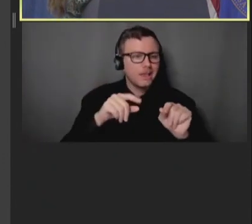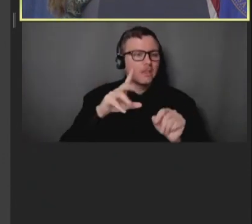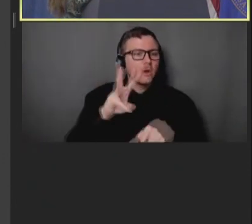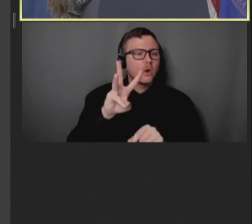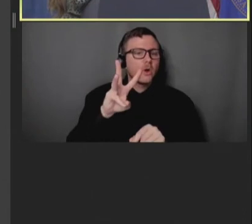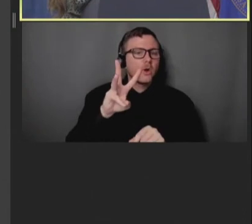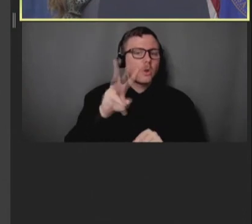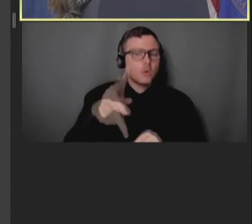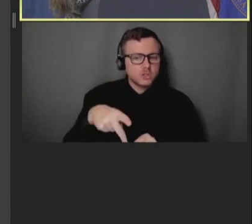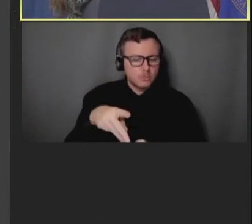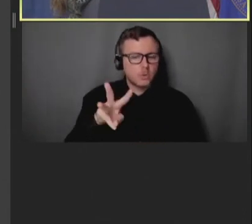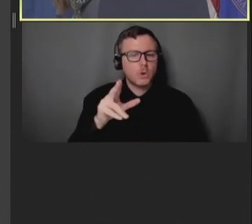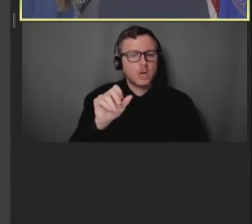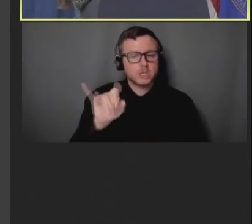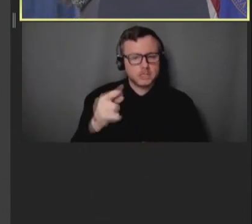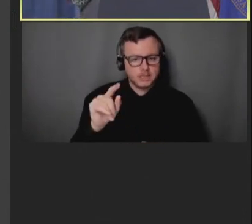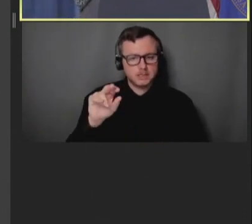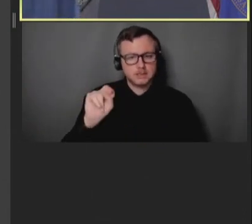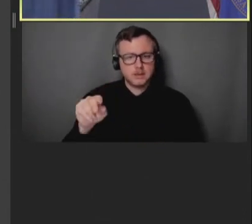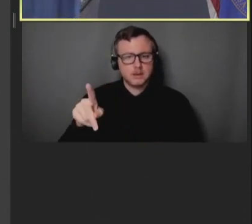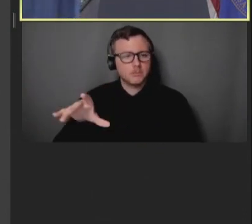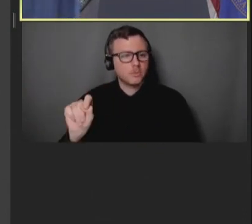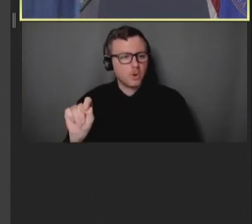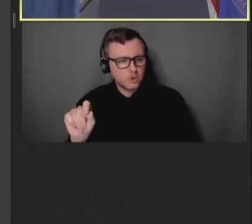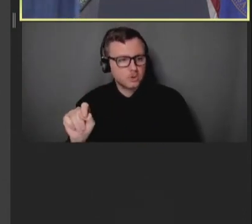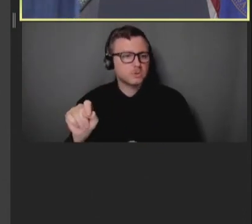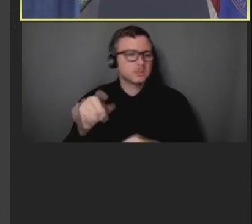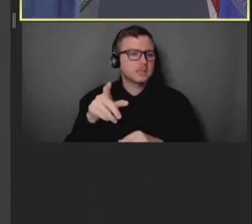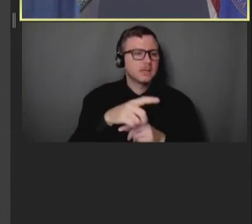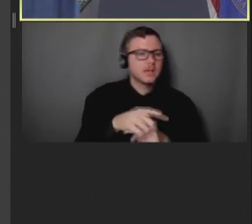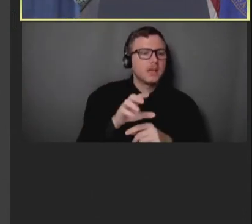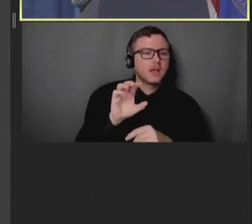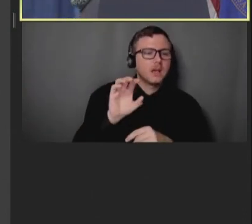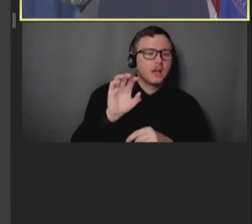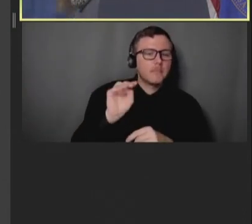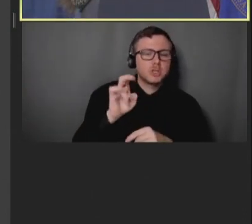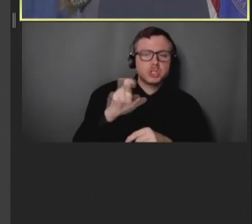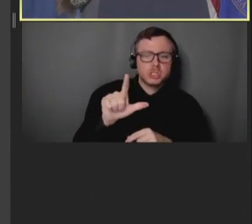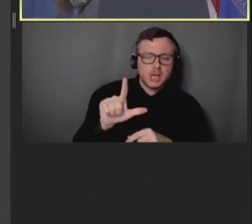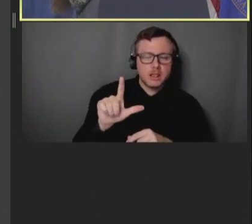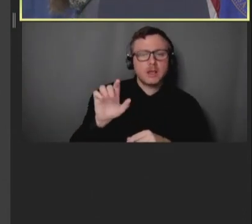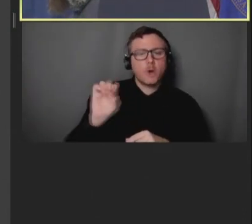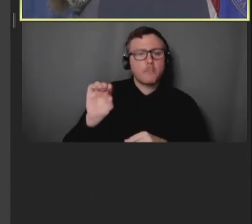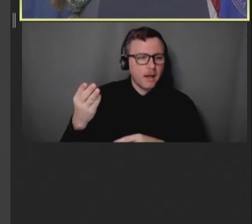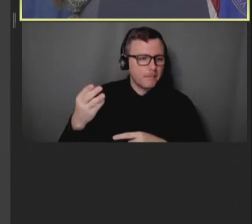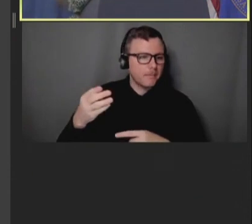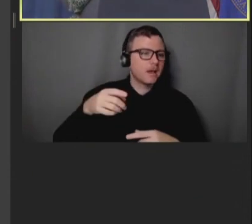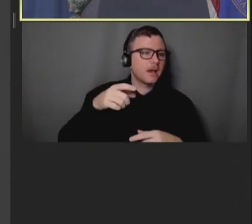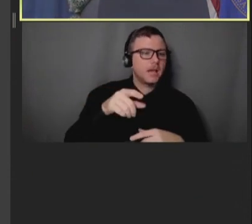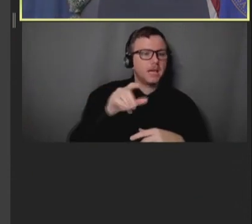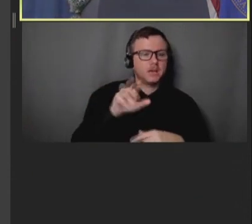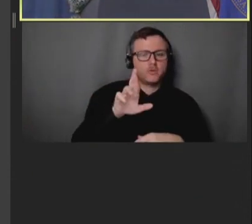I was interviewed by the CBS Evening News, Norah O'Donnell, where I got to cry on national television. And I got to be interviewed by the BBC.